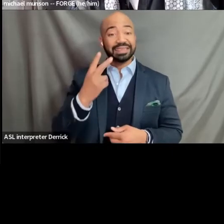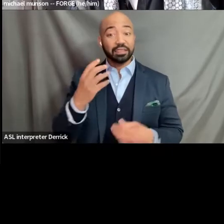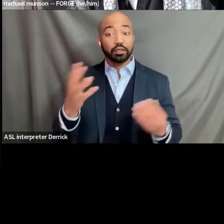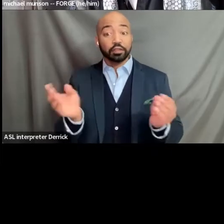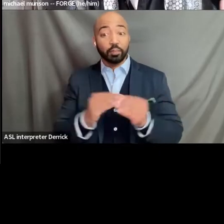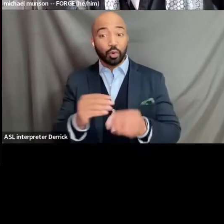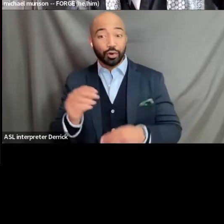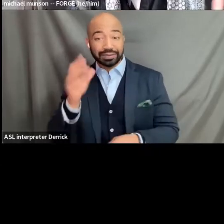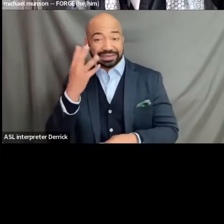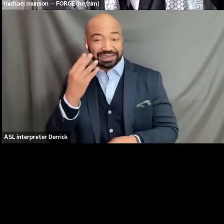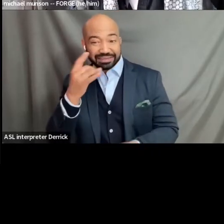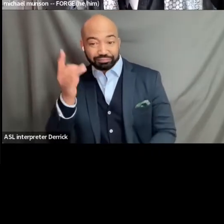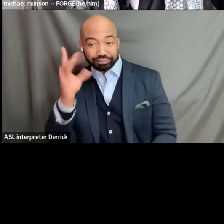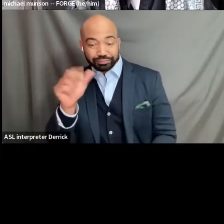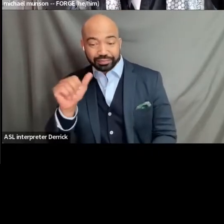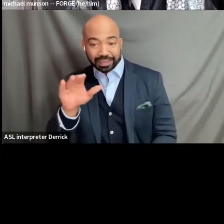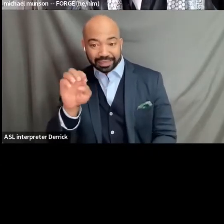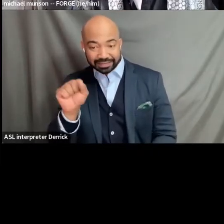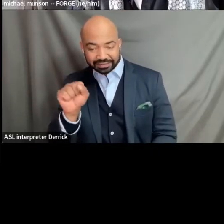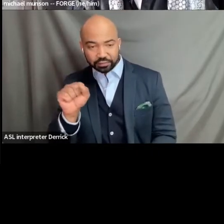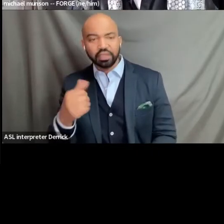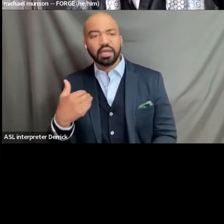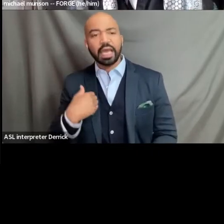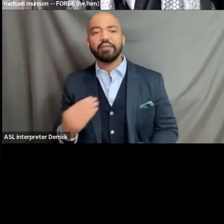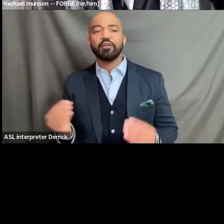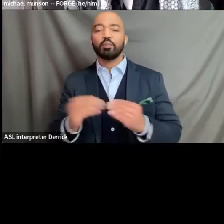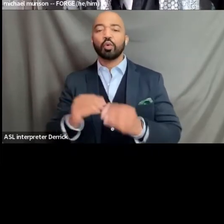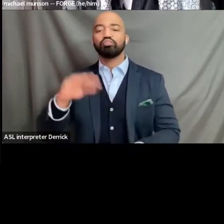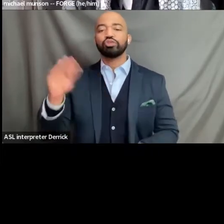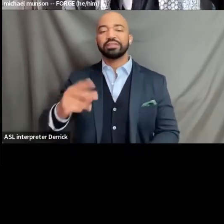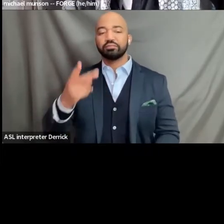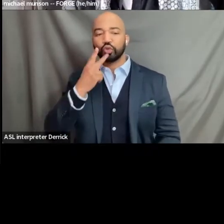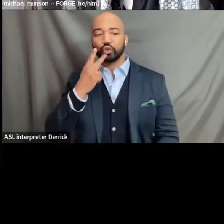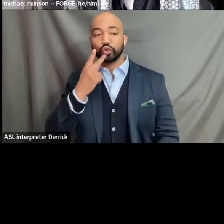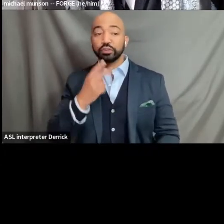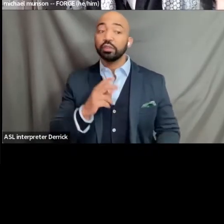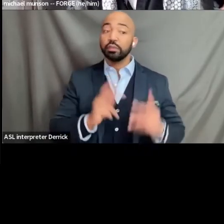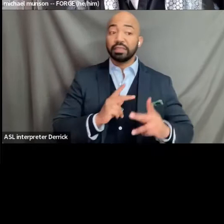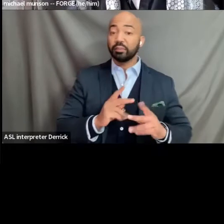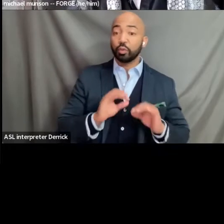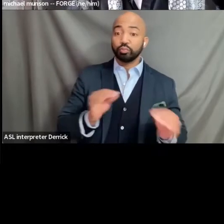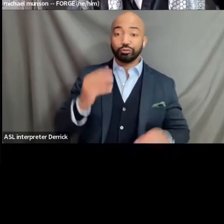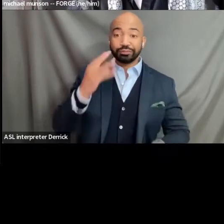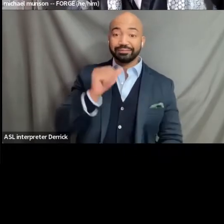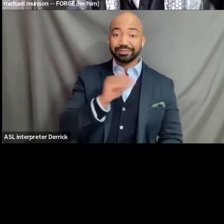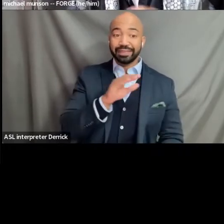So people that have zero ACEs, people still smoke but it's at six percent versus folks